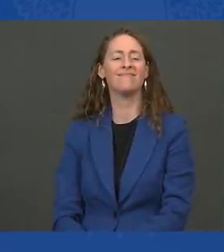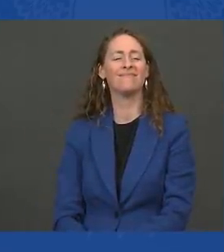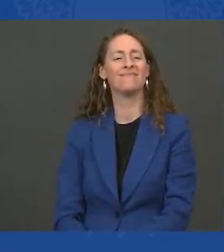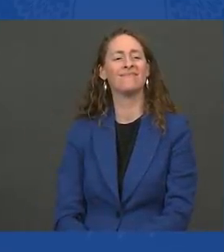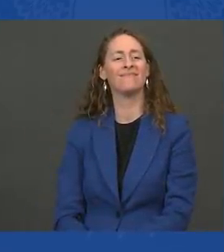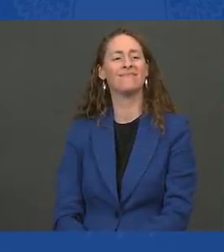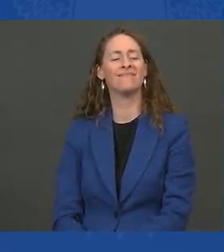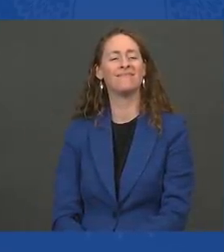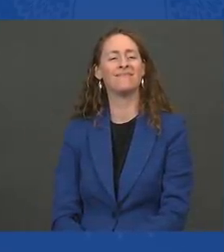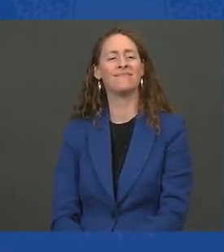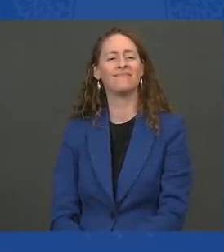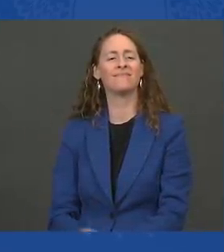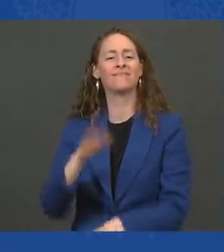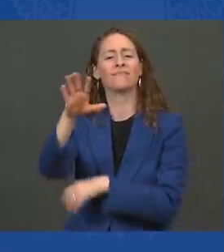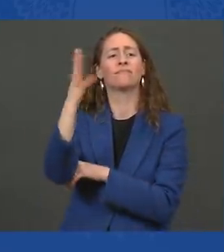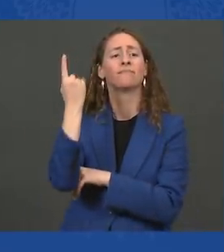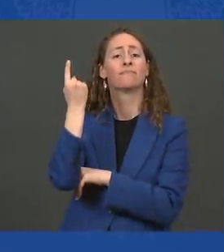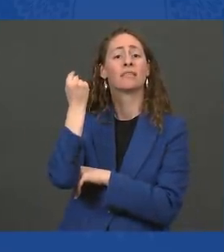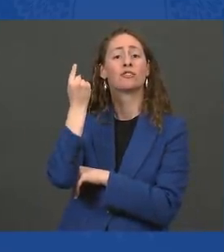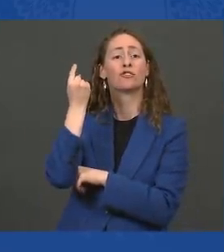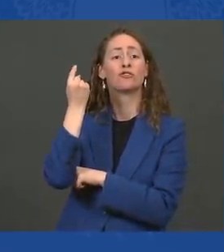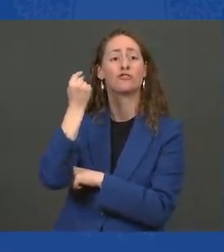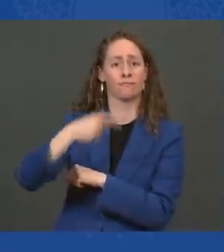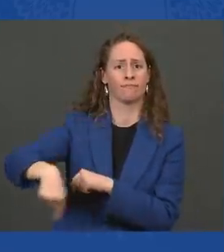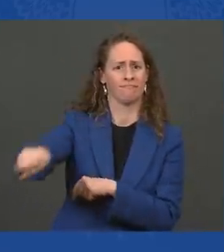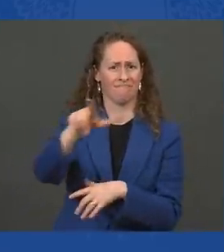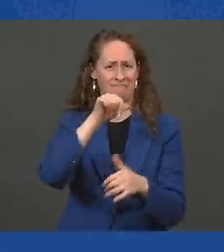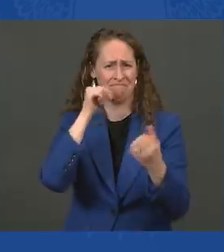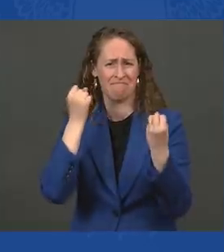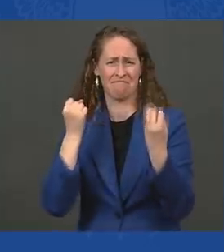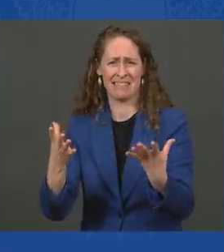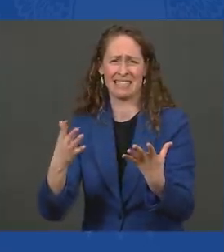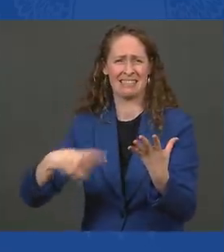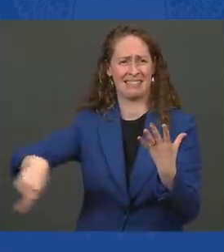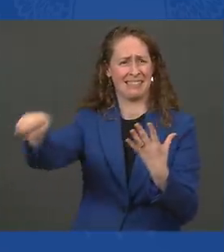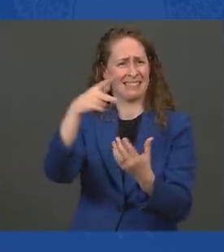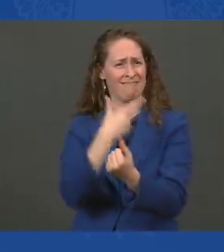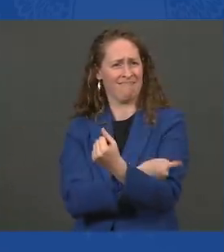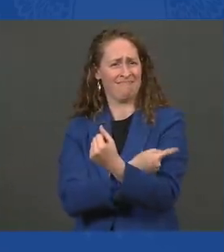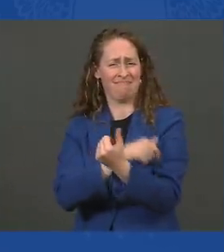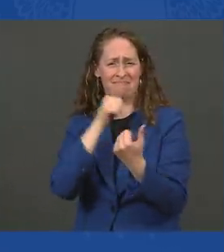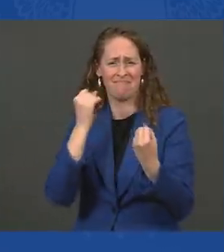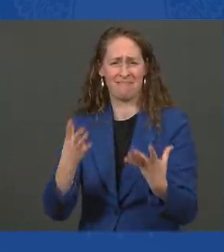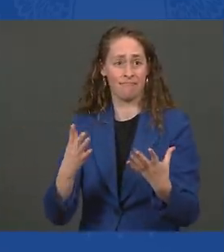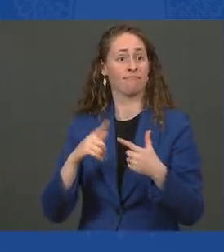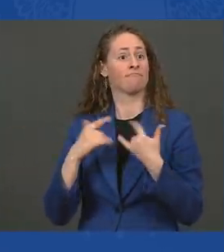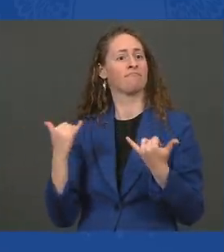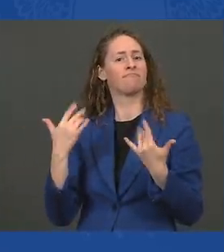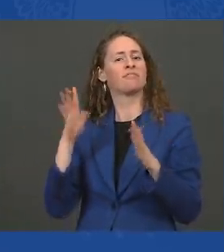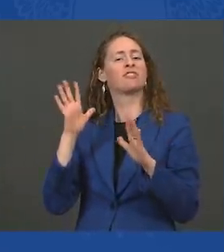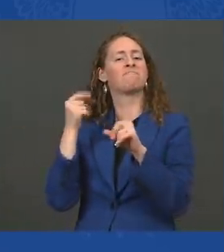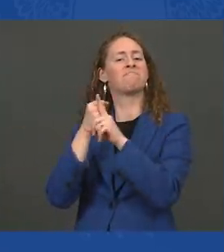This Christmas, the number will be over 71 percent, including more than 86 percent of seniors.